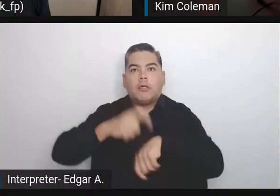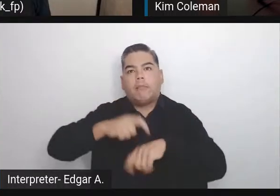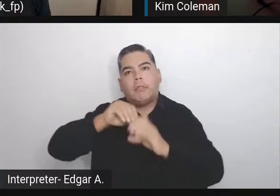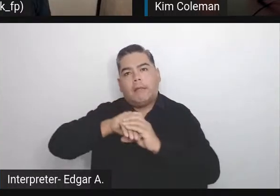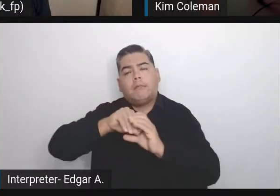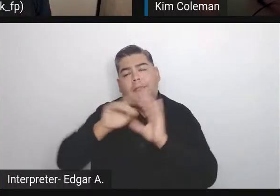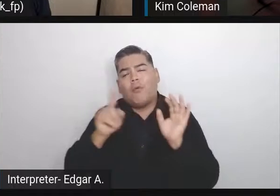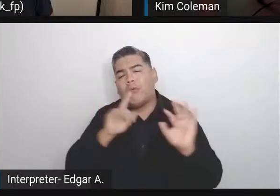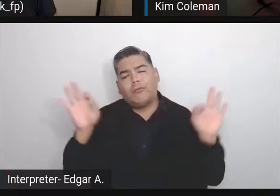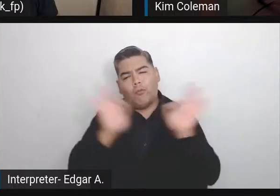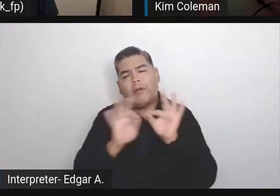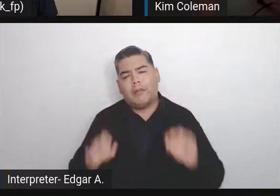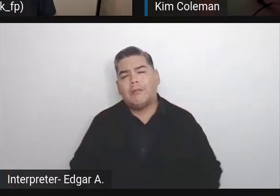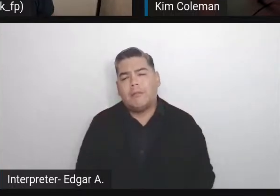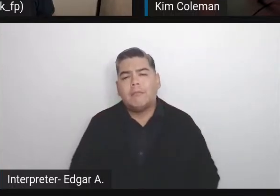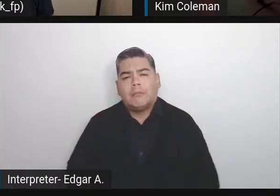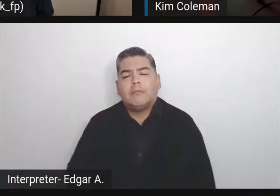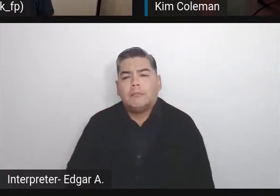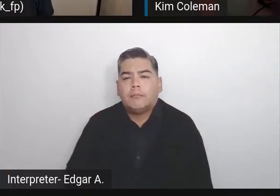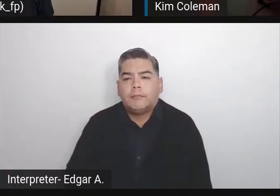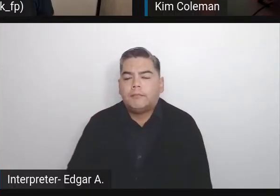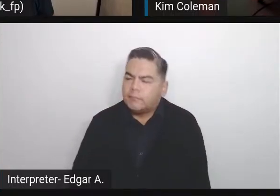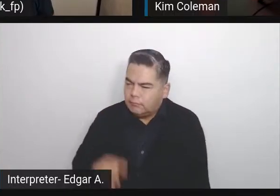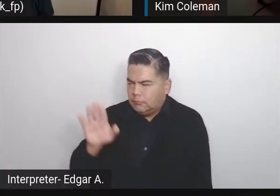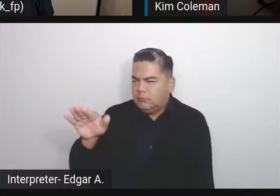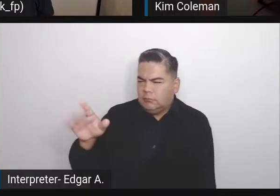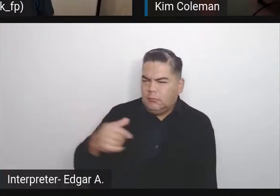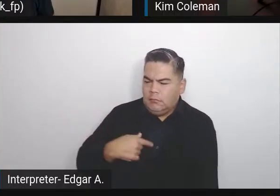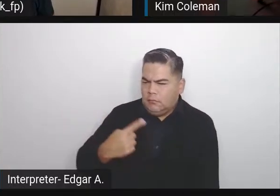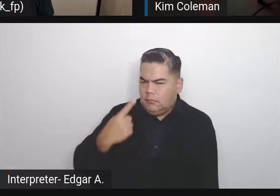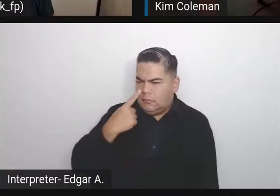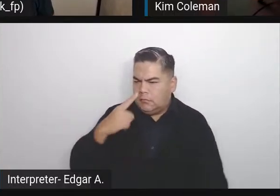projects with you are working on . It is worth it.